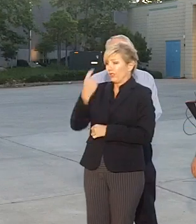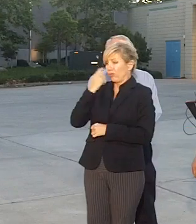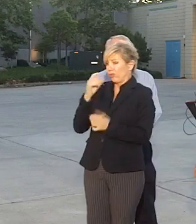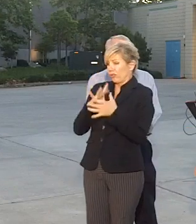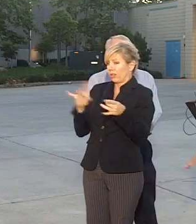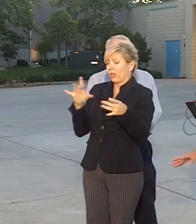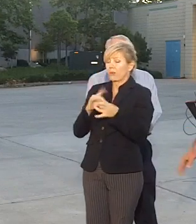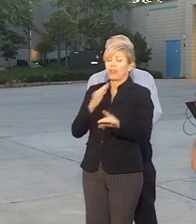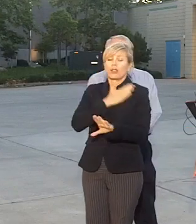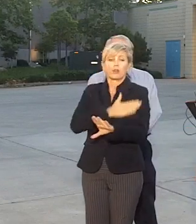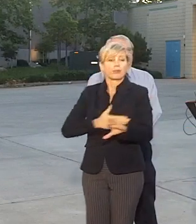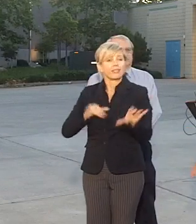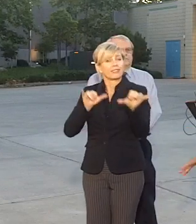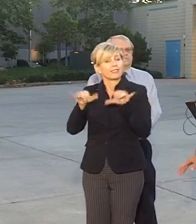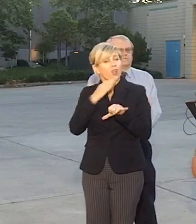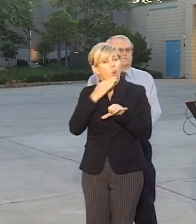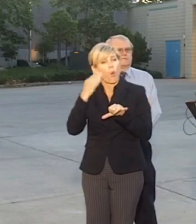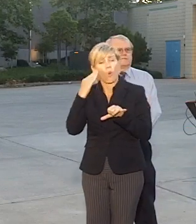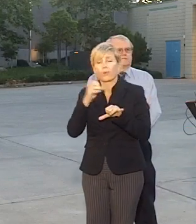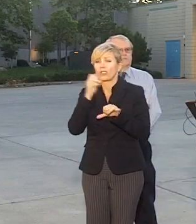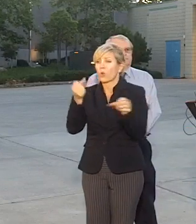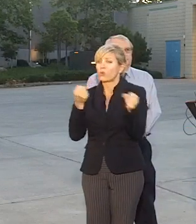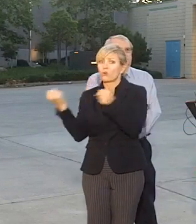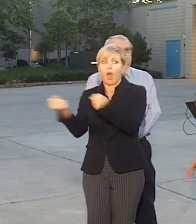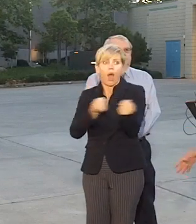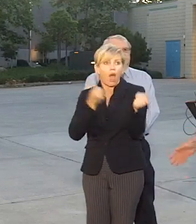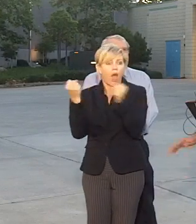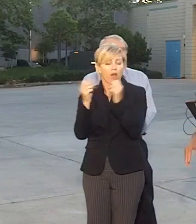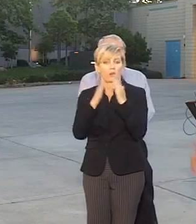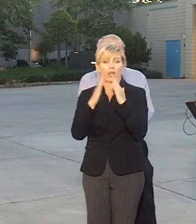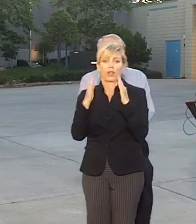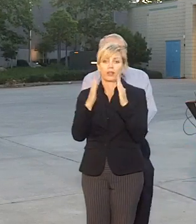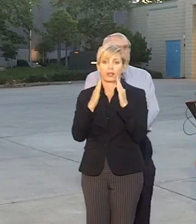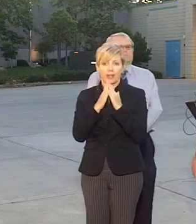traffic in these areas that really helps us moving an emergency personnel from point A